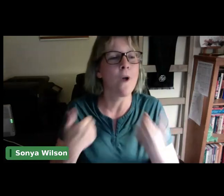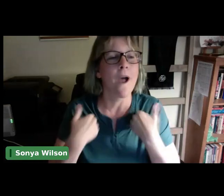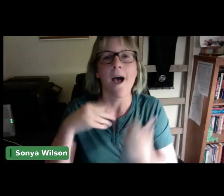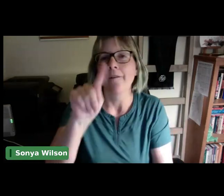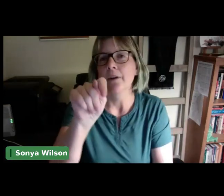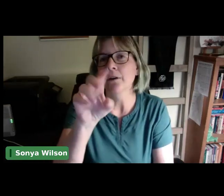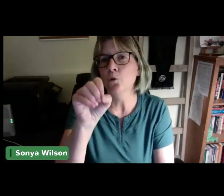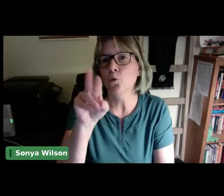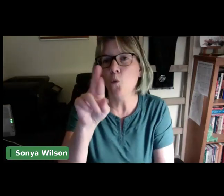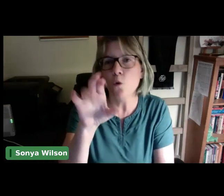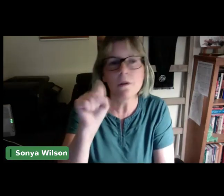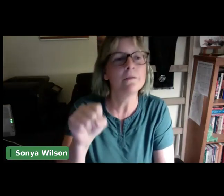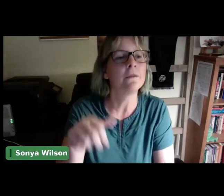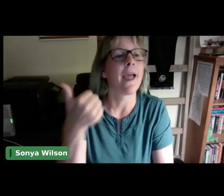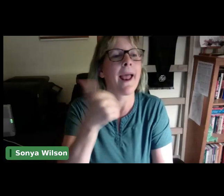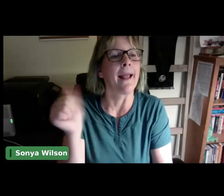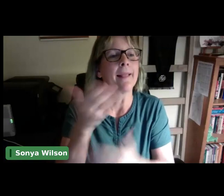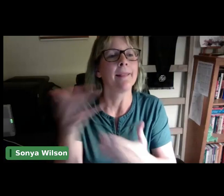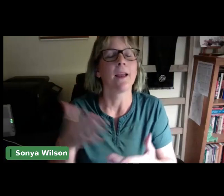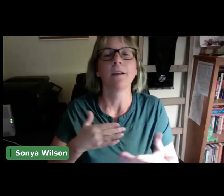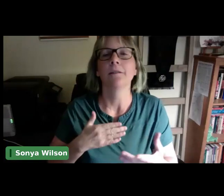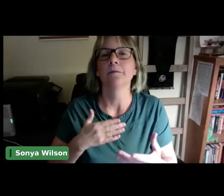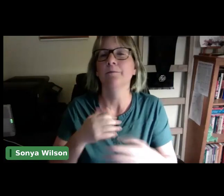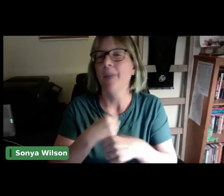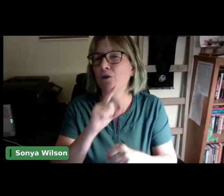So if you're hosting an event.